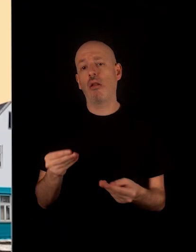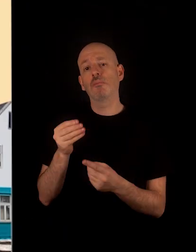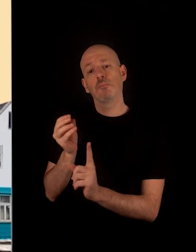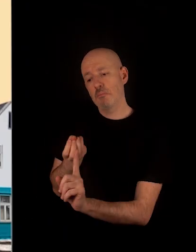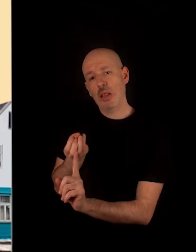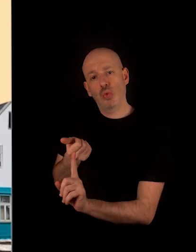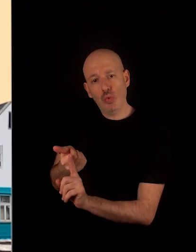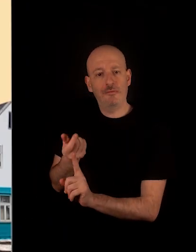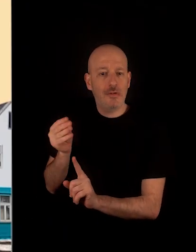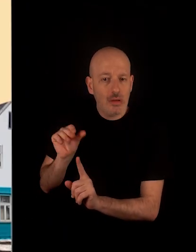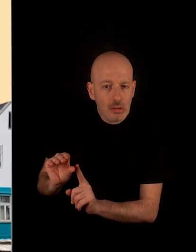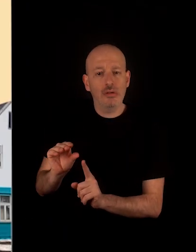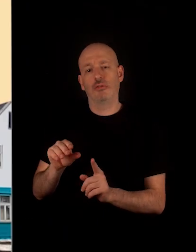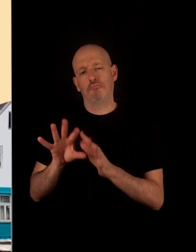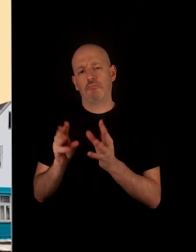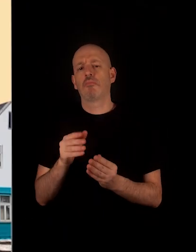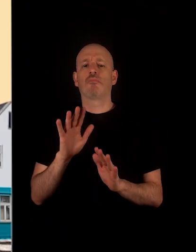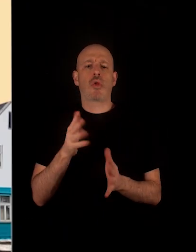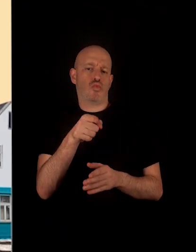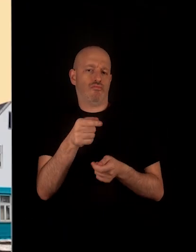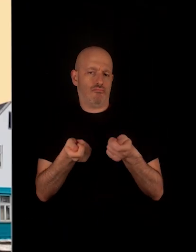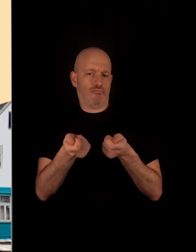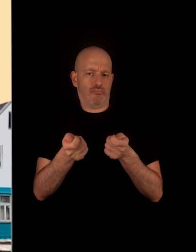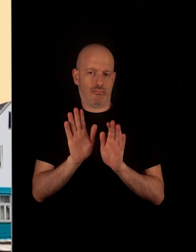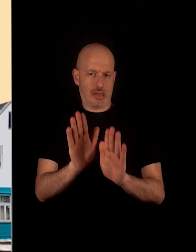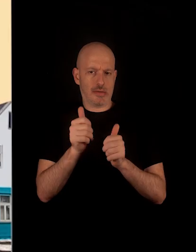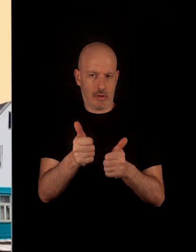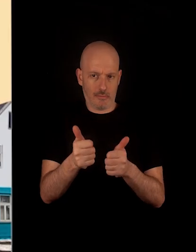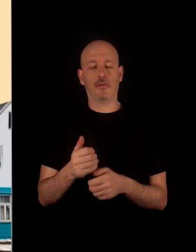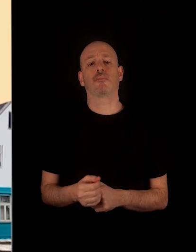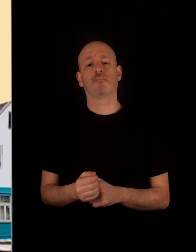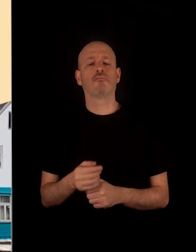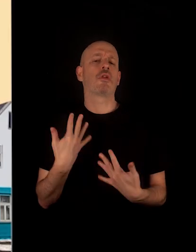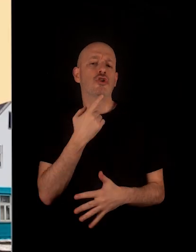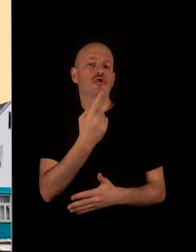You will be able to reapply but with a different project.